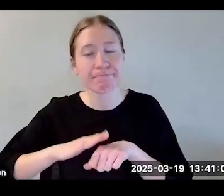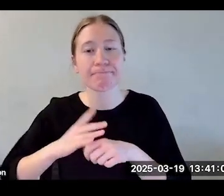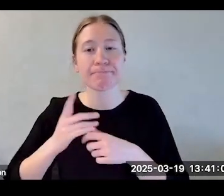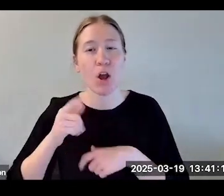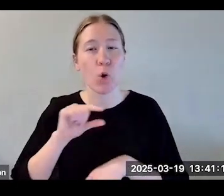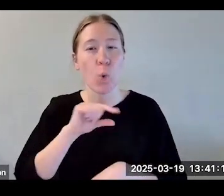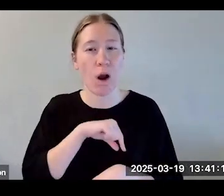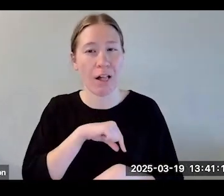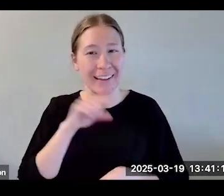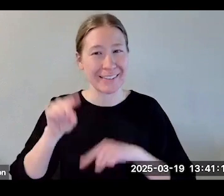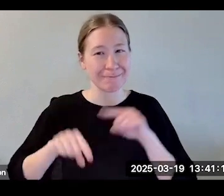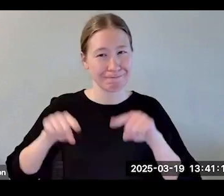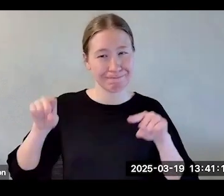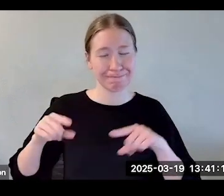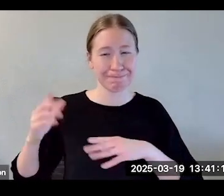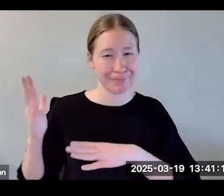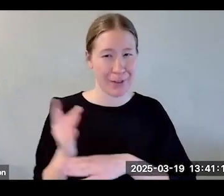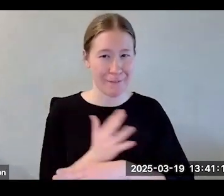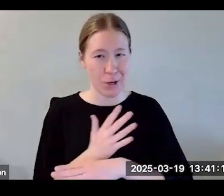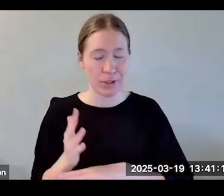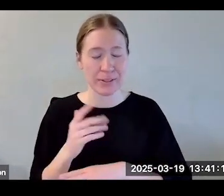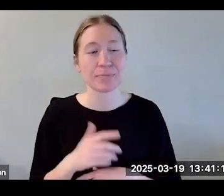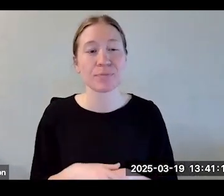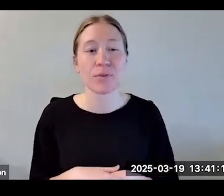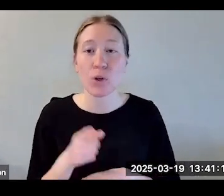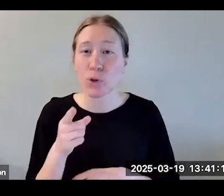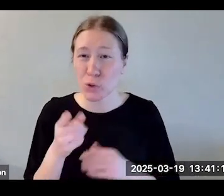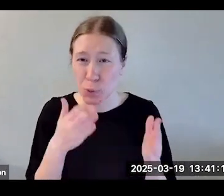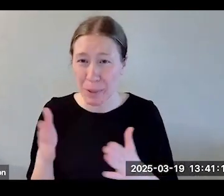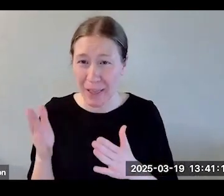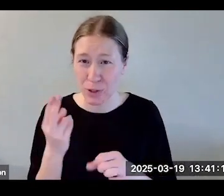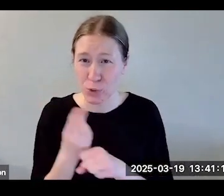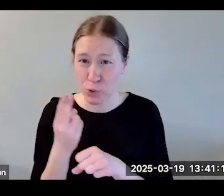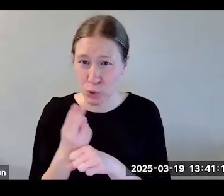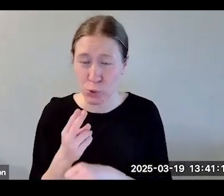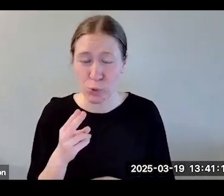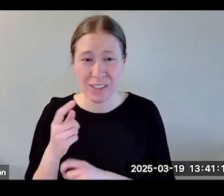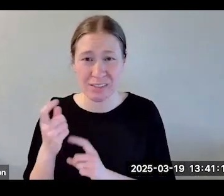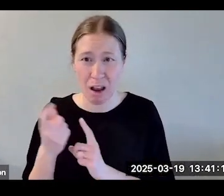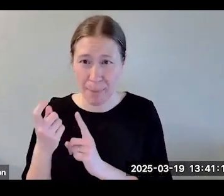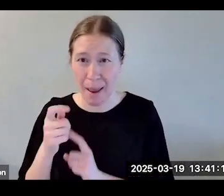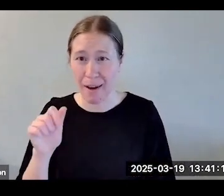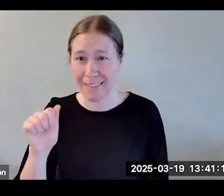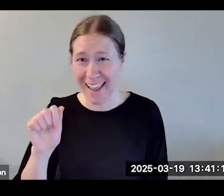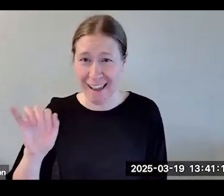If you're going to make use of automated alt text through generative AI,